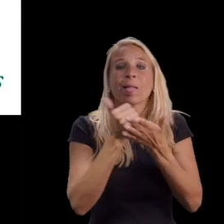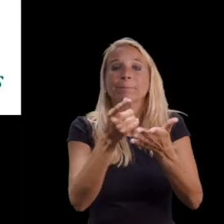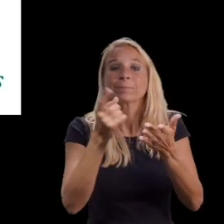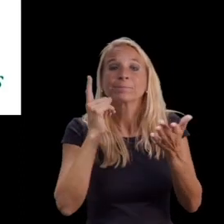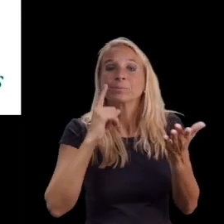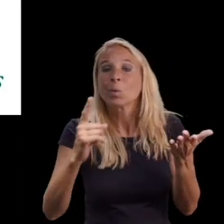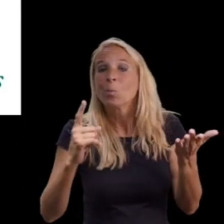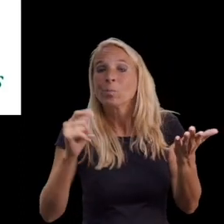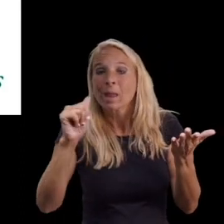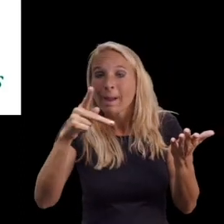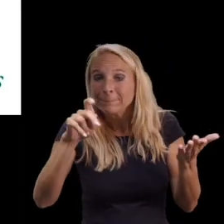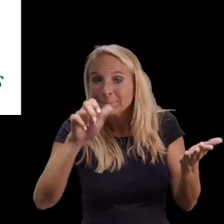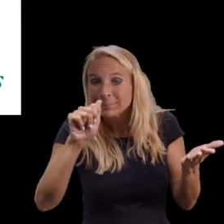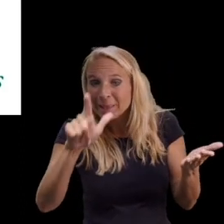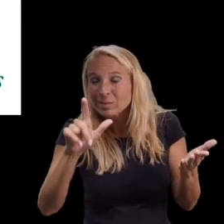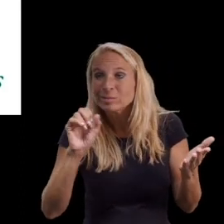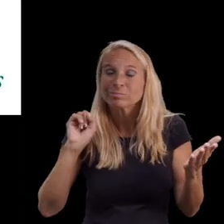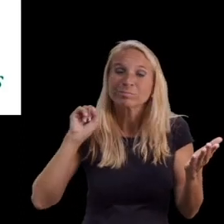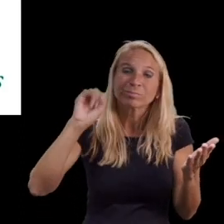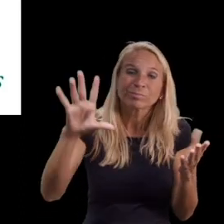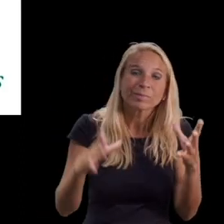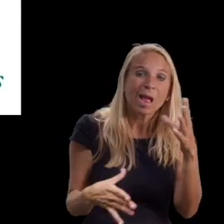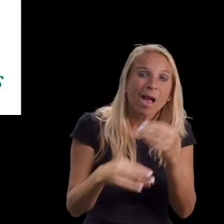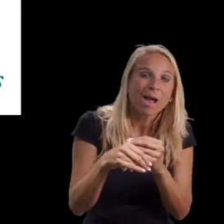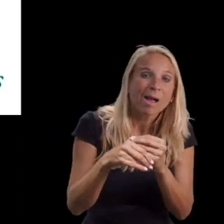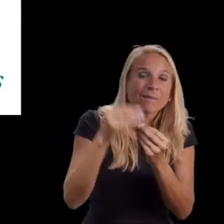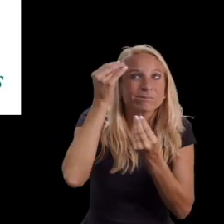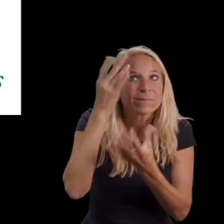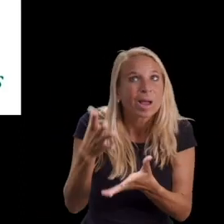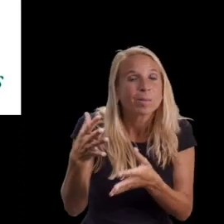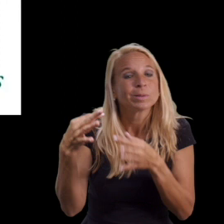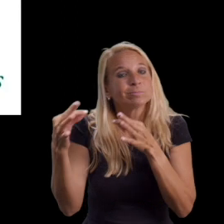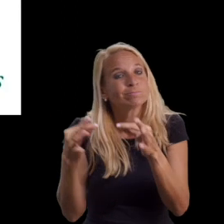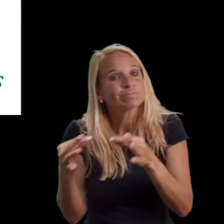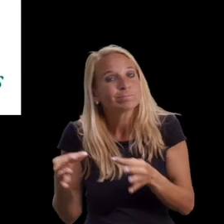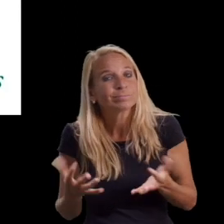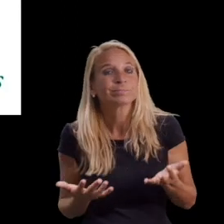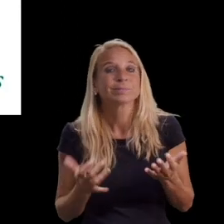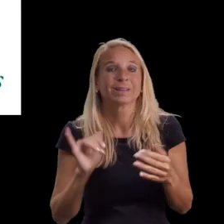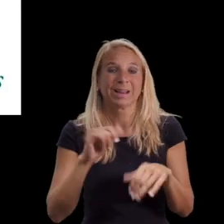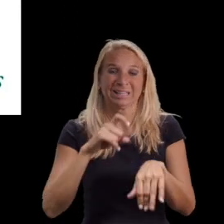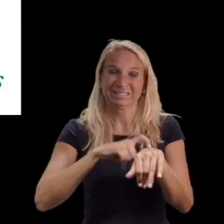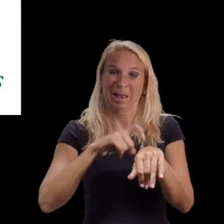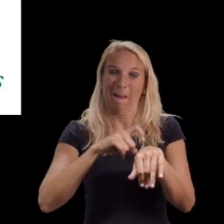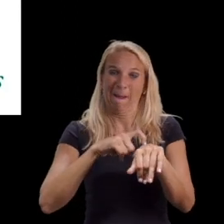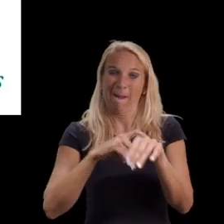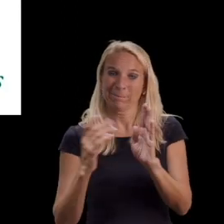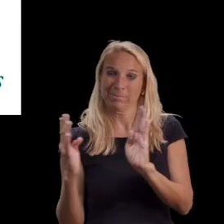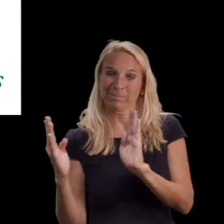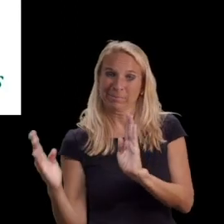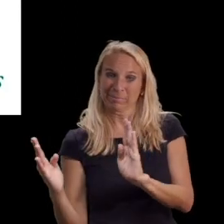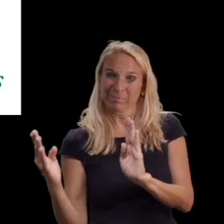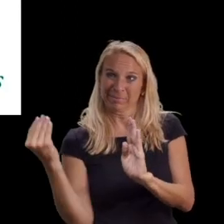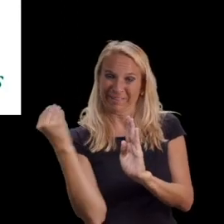even for an appeal by submitting additional information. So the timeline they traditionally give you to make a decision,